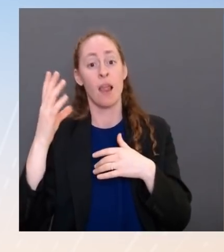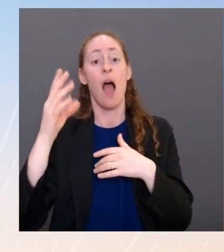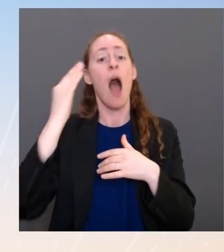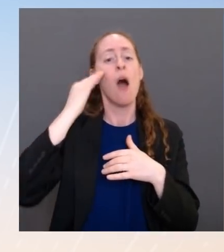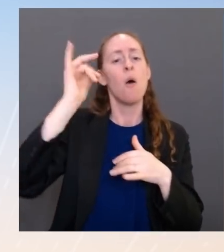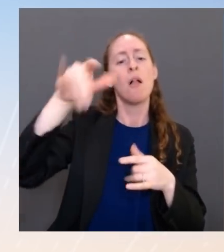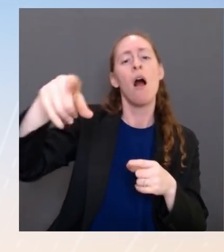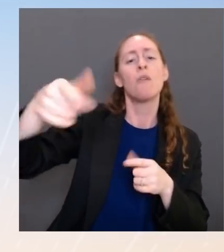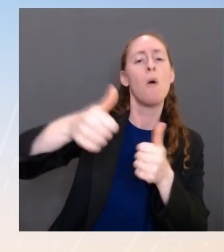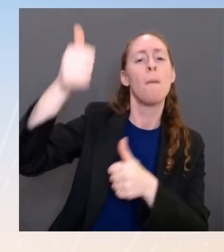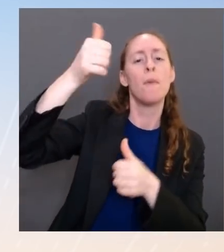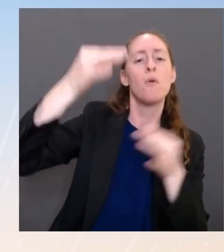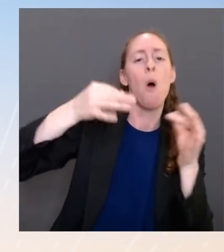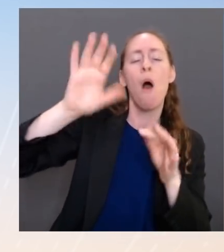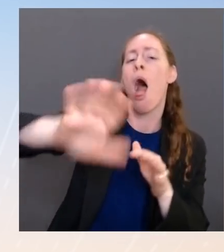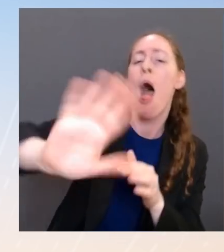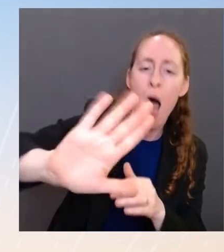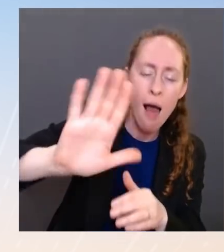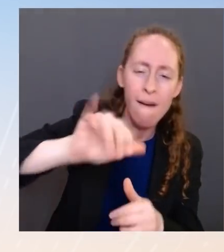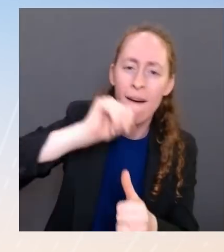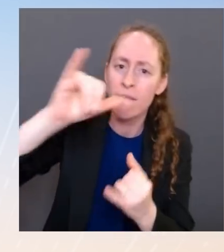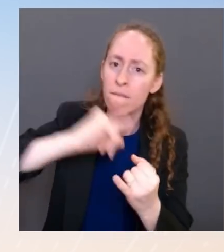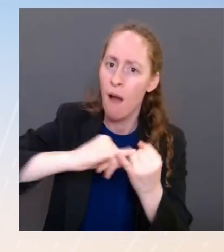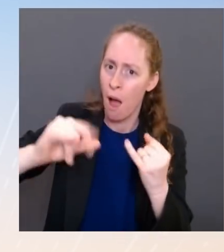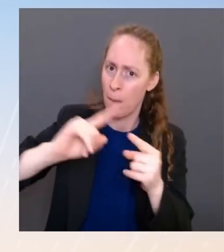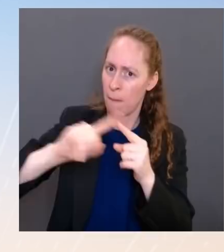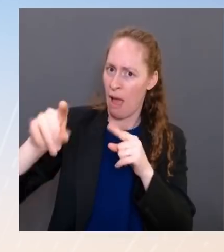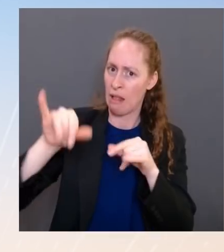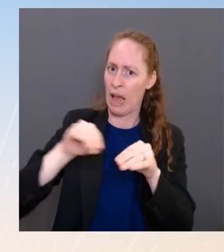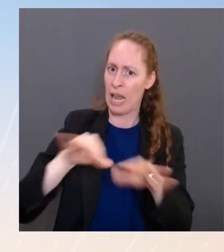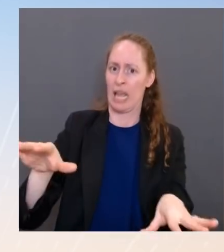has raised the alarm bells about what is at risk here,